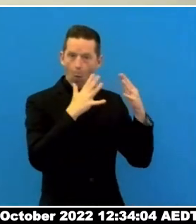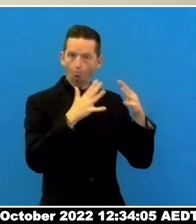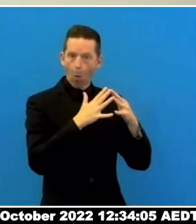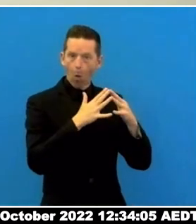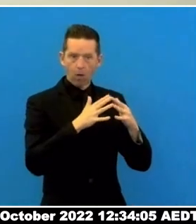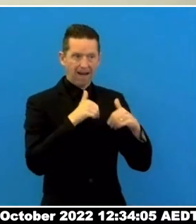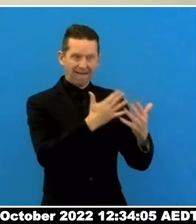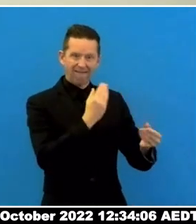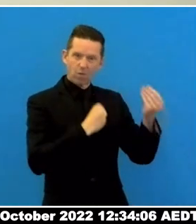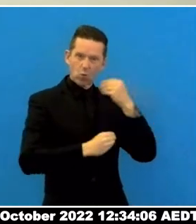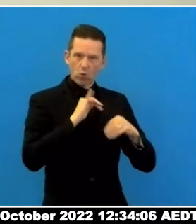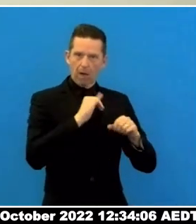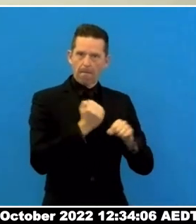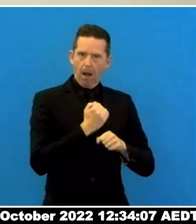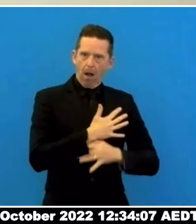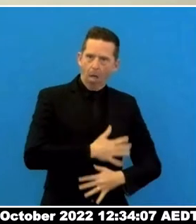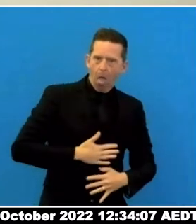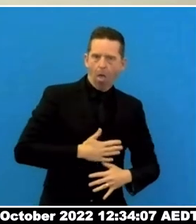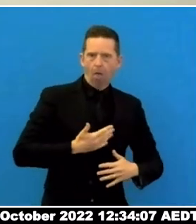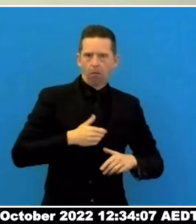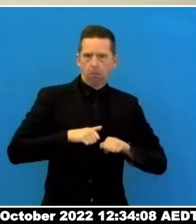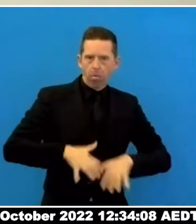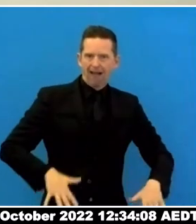that's going to be the opposite of what's needed.